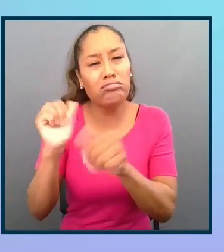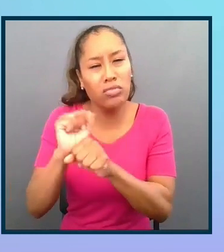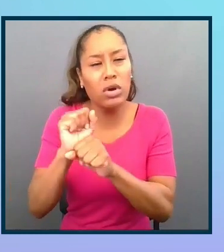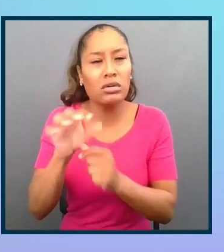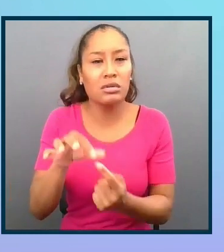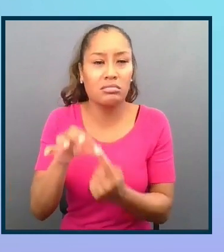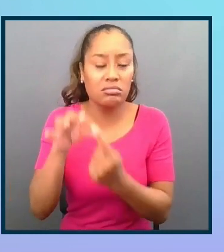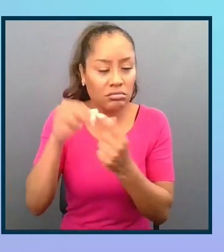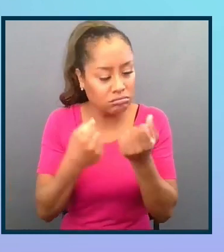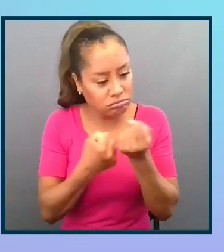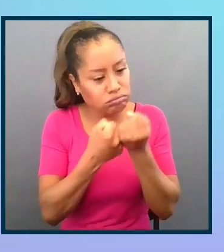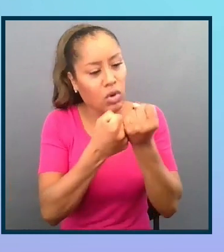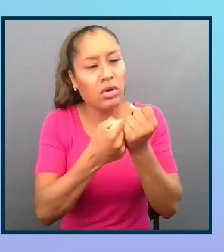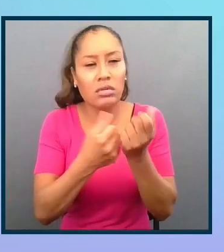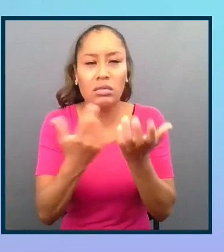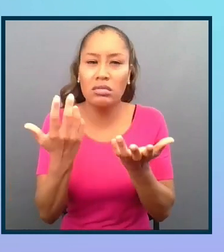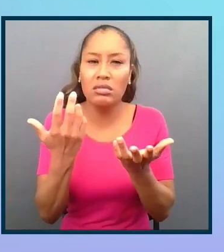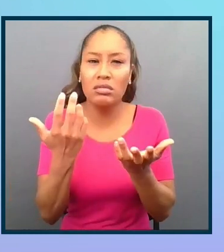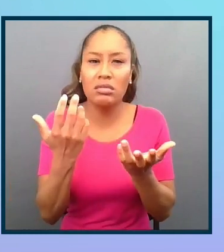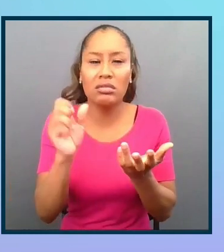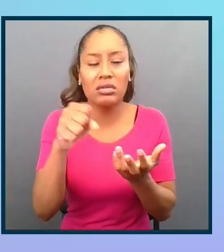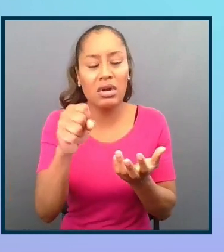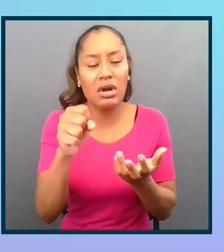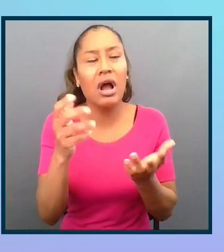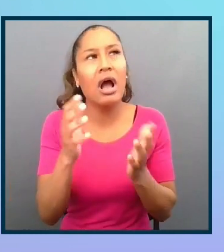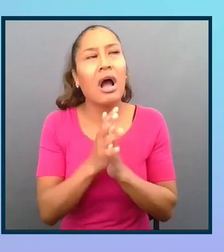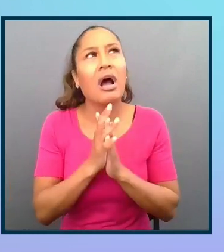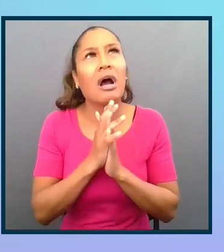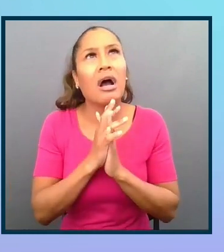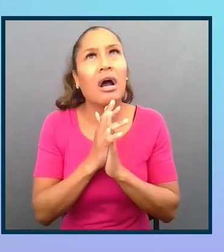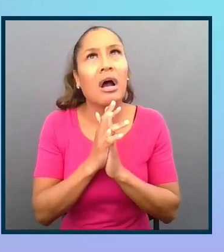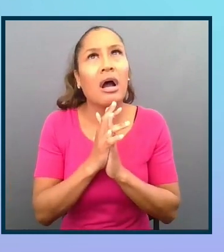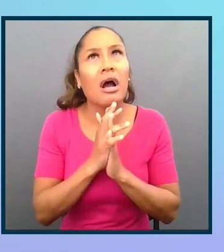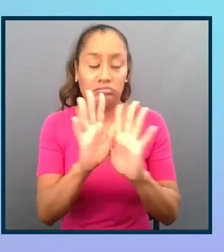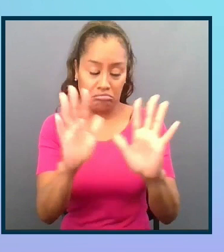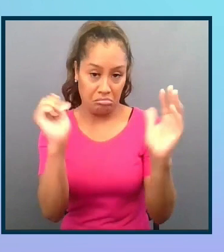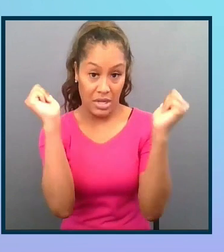I think that every designer is unique